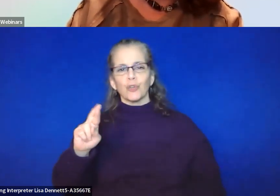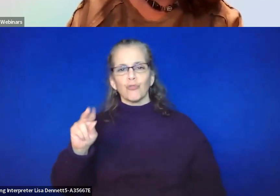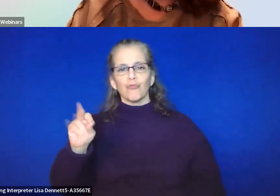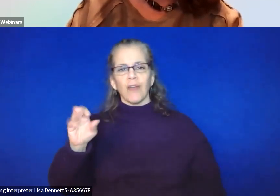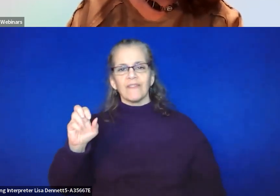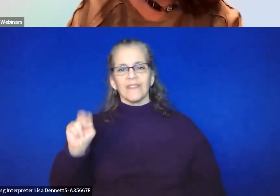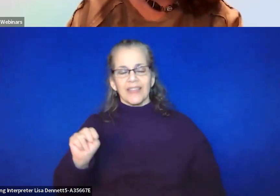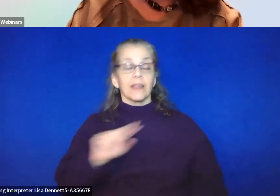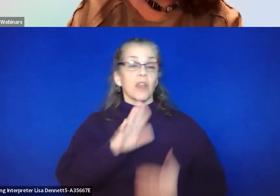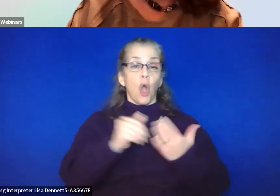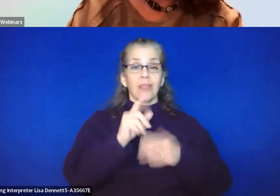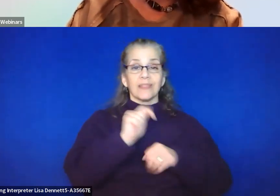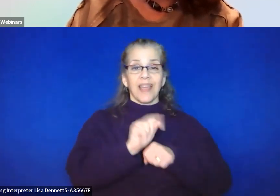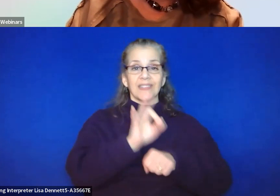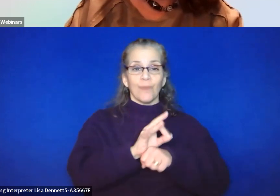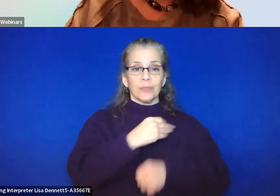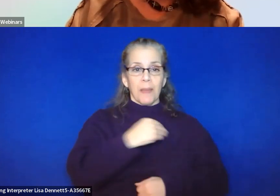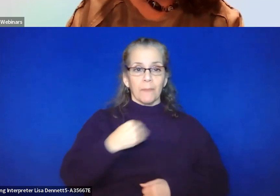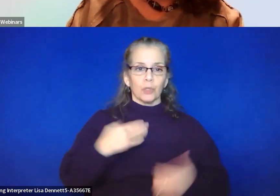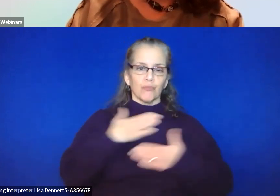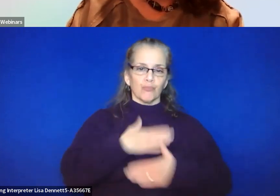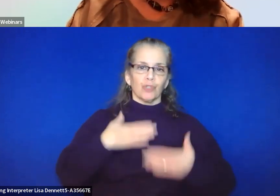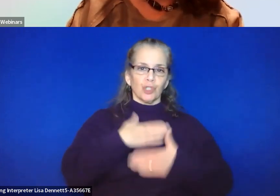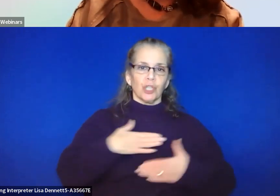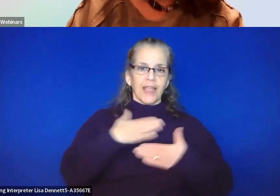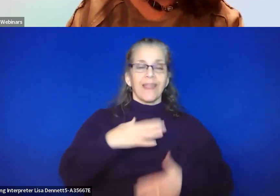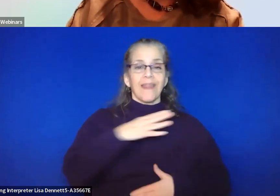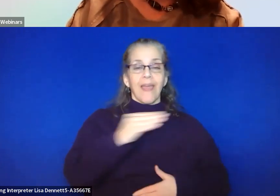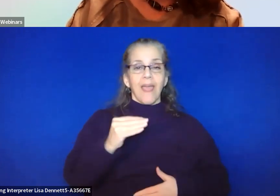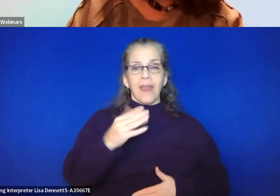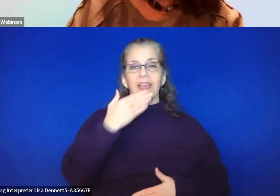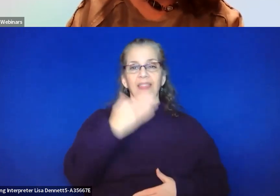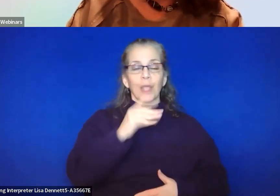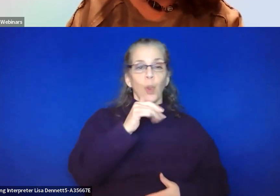members. We remember appreciate it. Thank you to Lisa and Lisa, our captioner